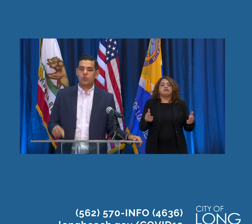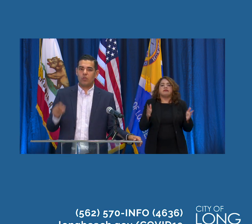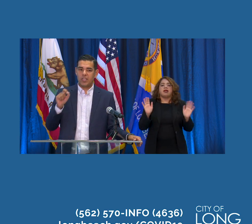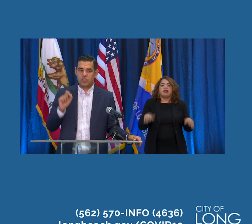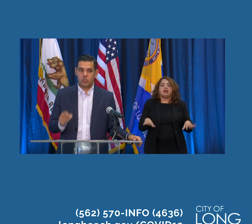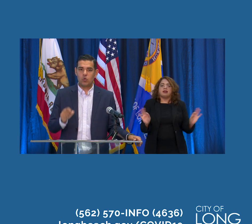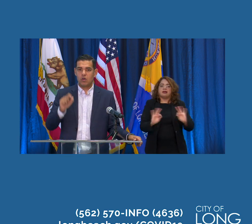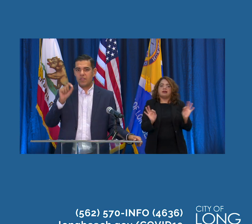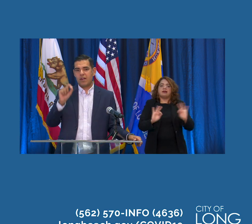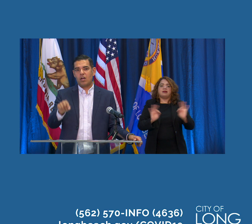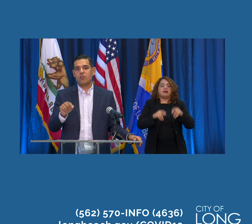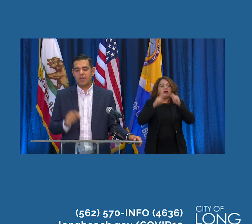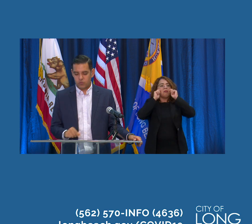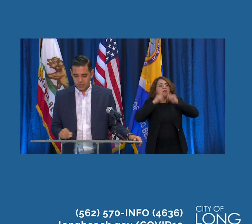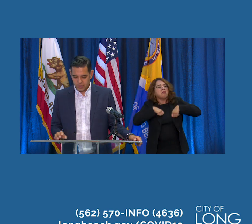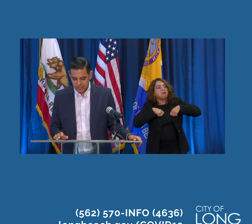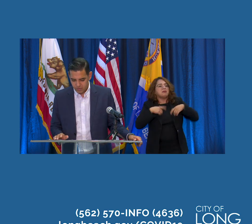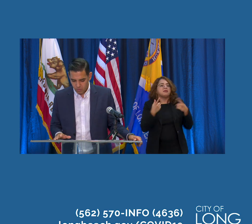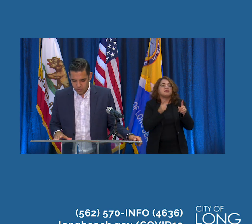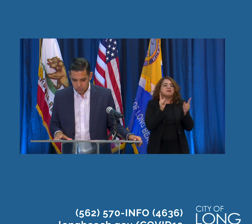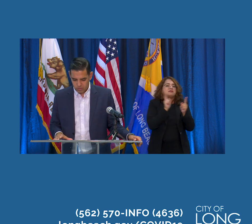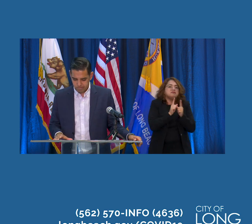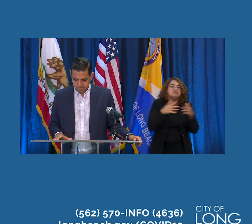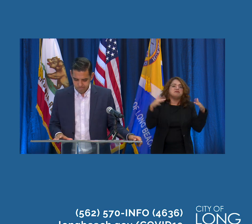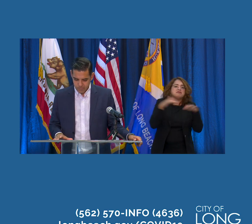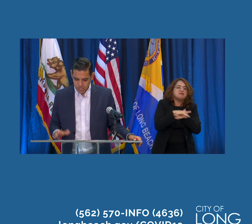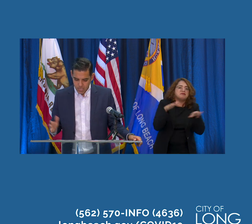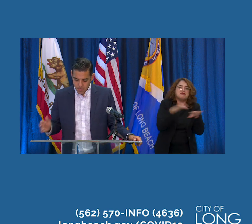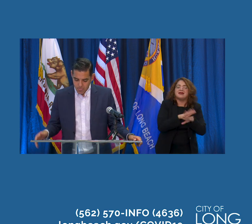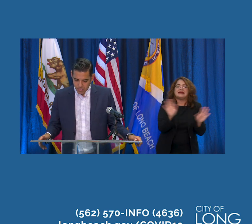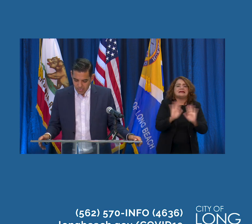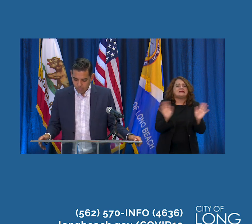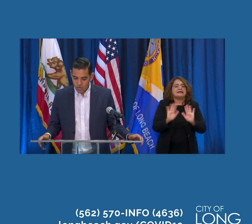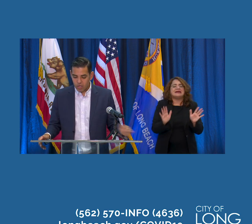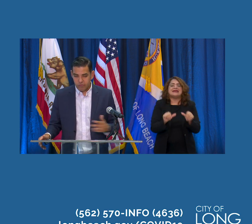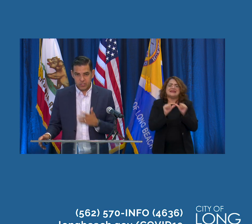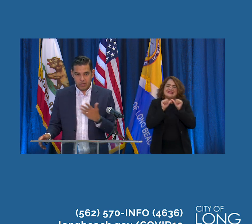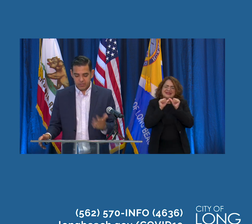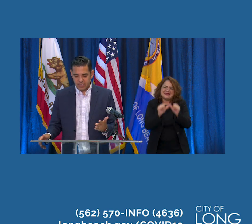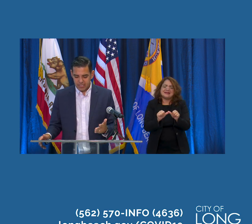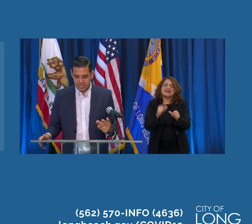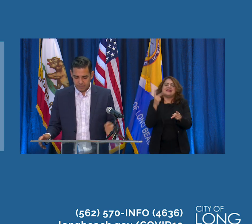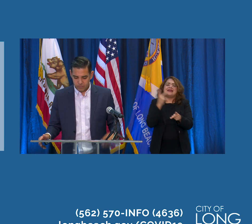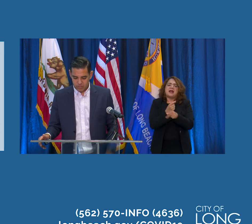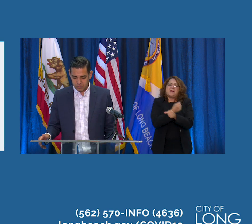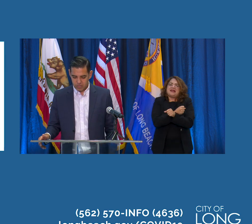which will the ensure that our other metric gets lower as well. I want to go over some updated data.